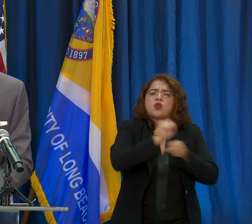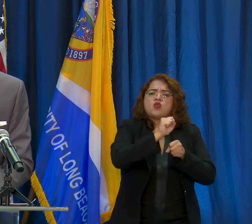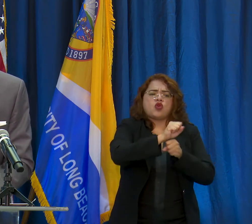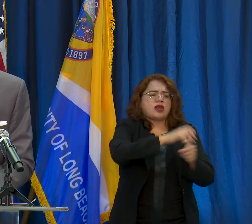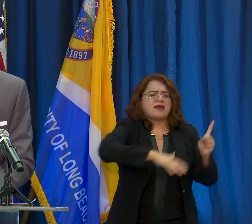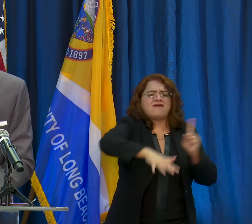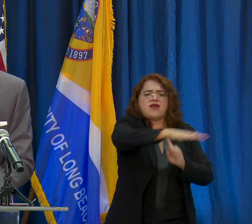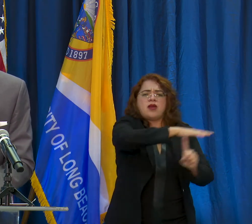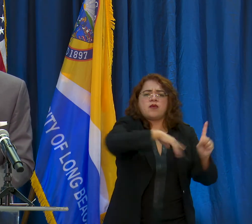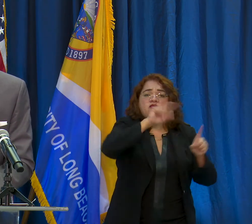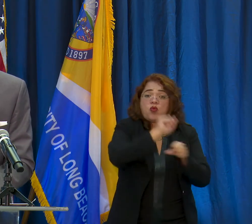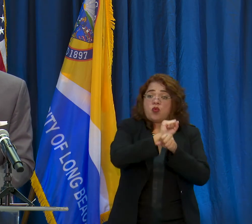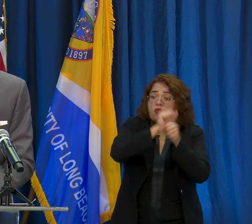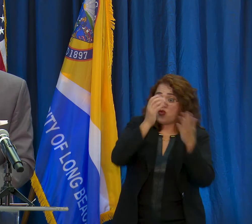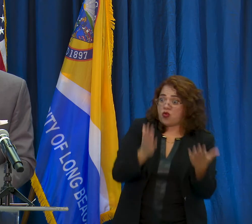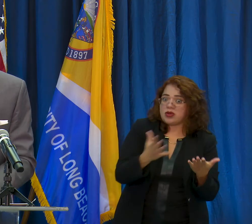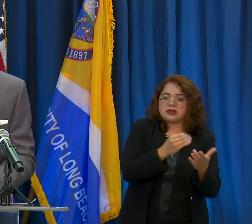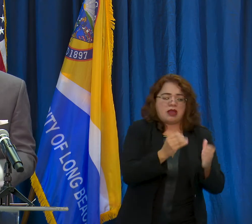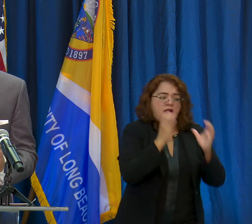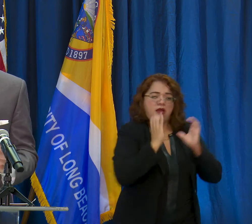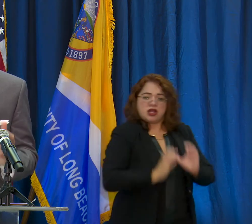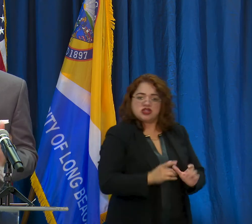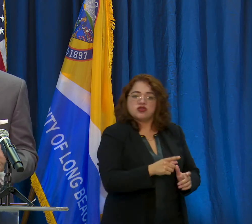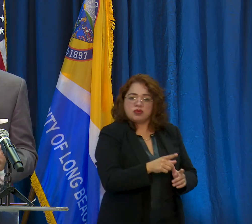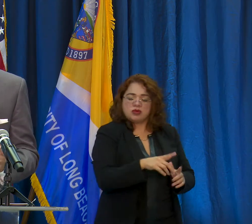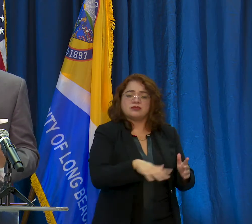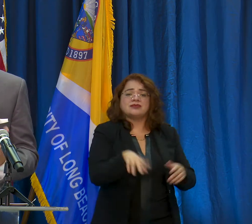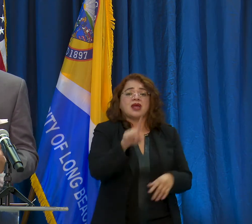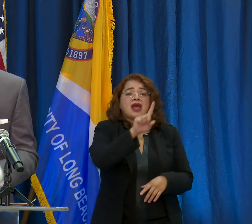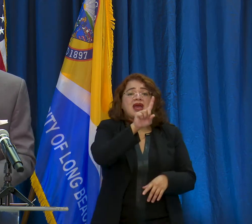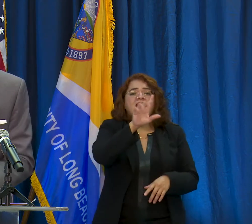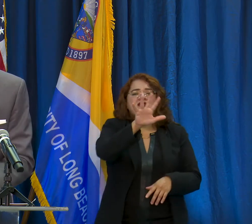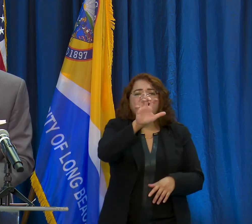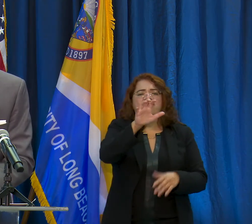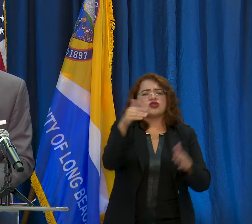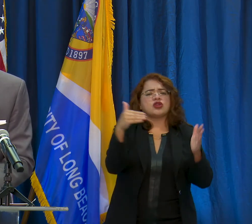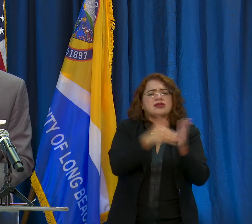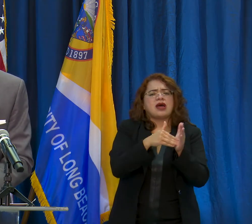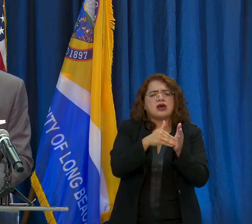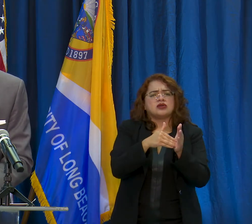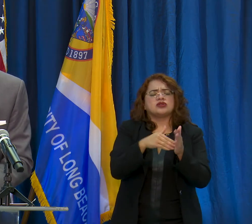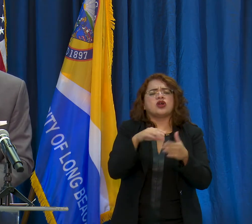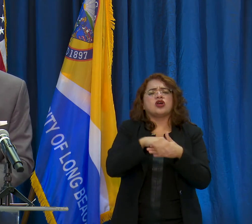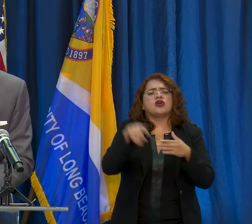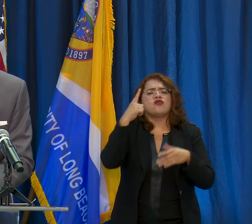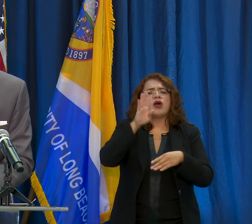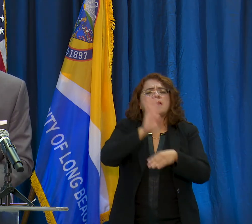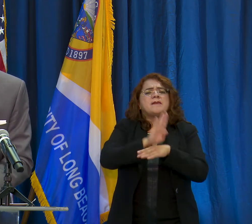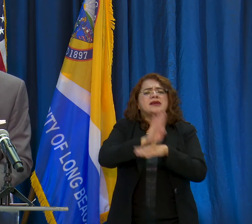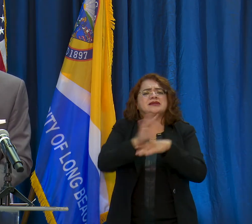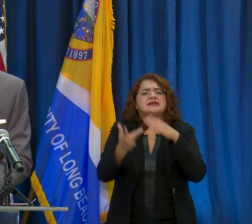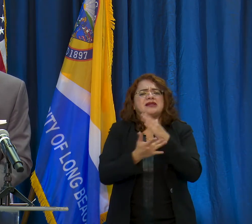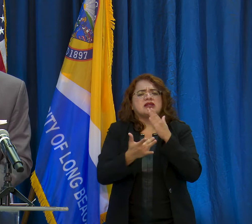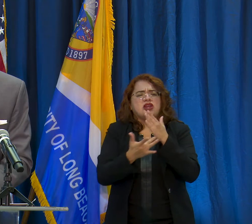and for workers. There's over a half million or $500,000 for business technology grants to provide